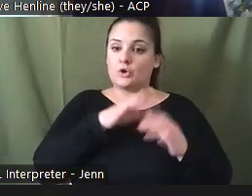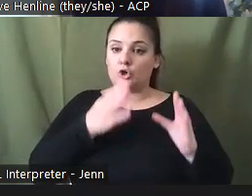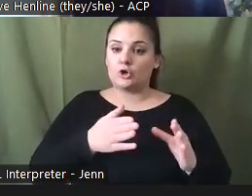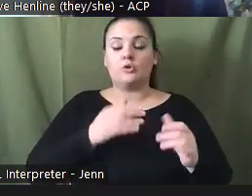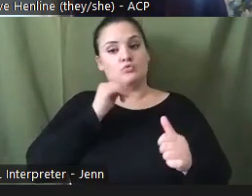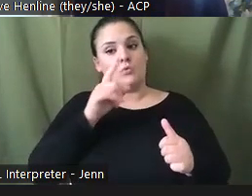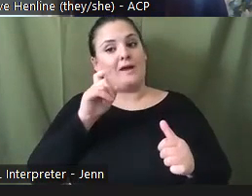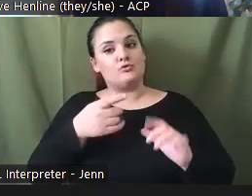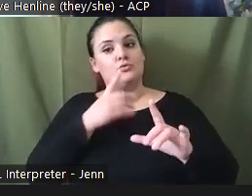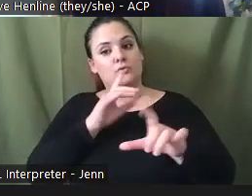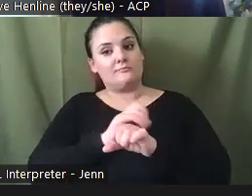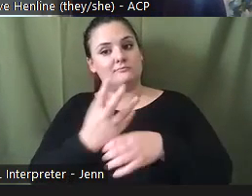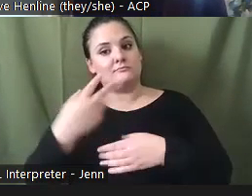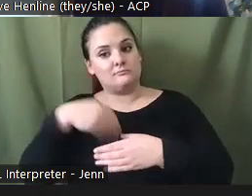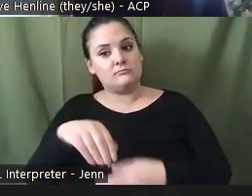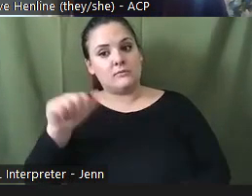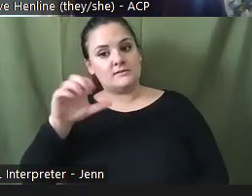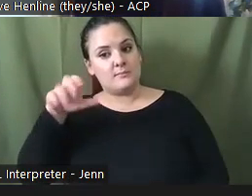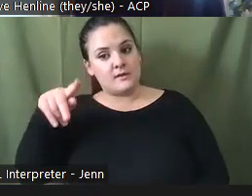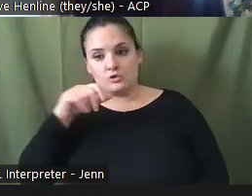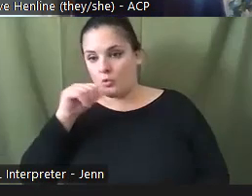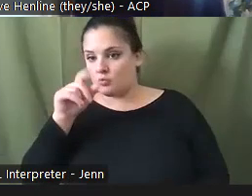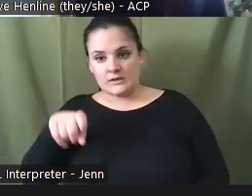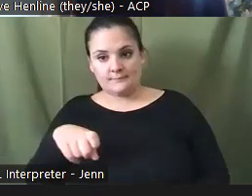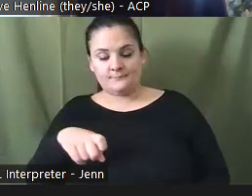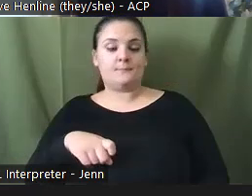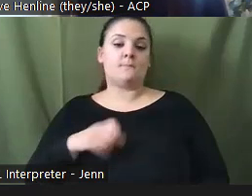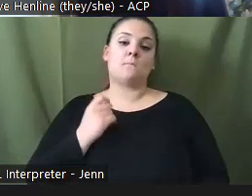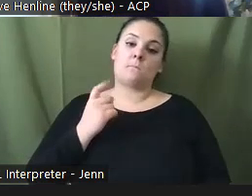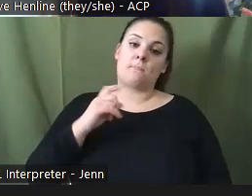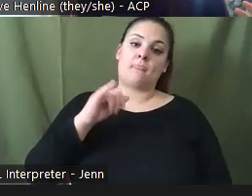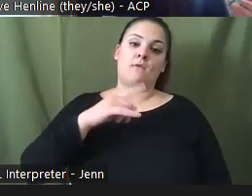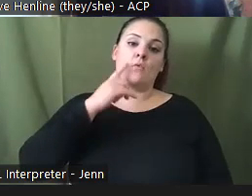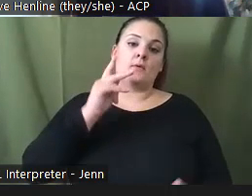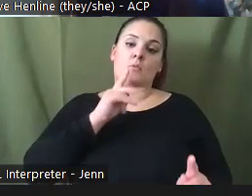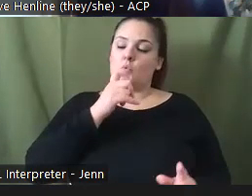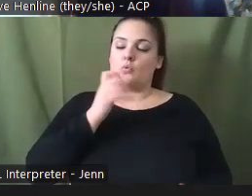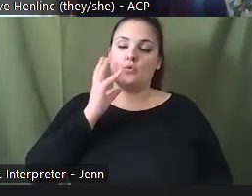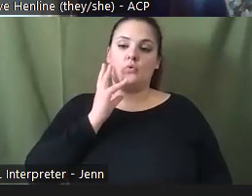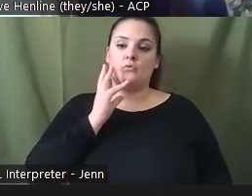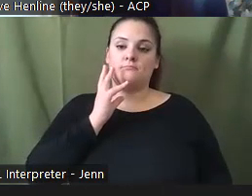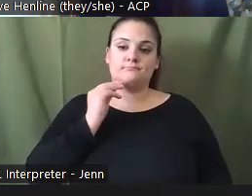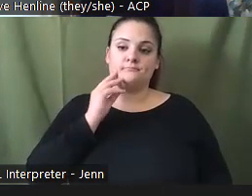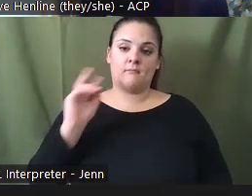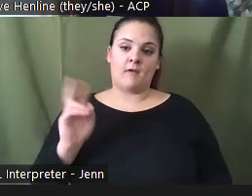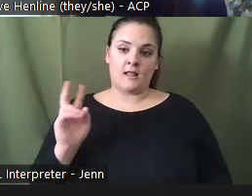for survivors of violence, but with the intention of protecting the address of those survivors,